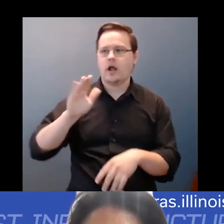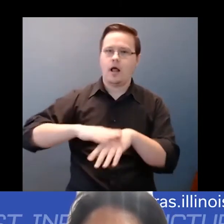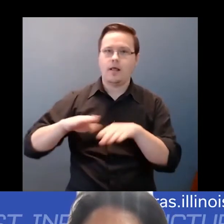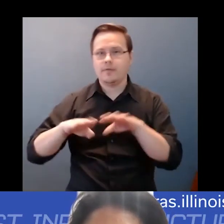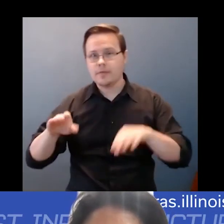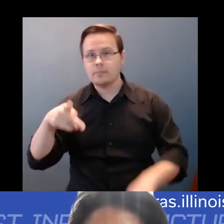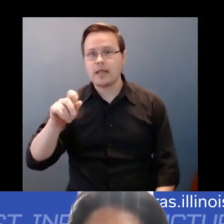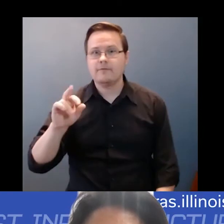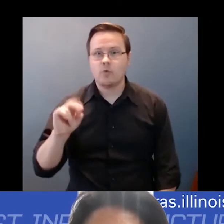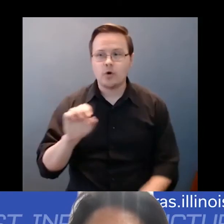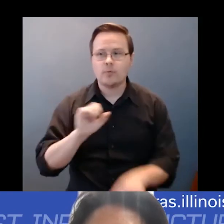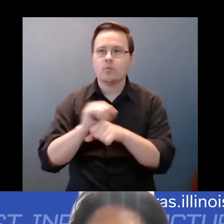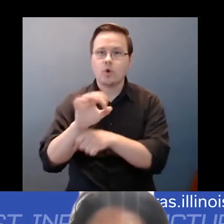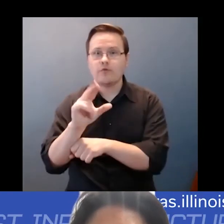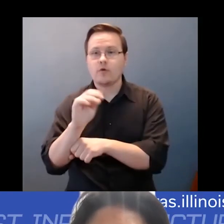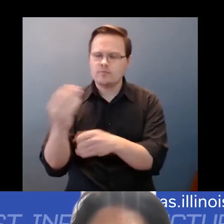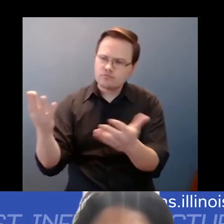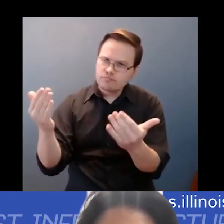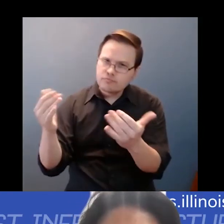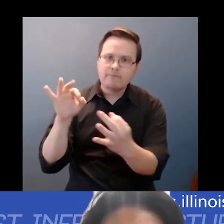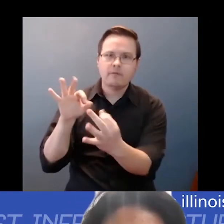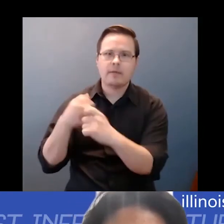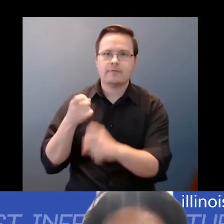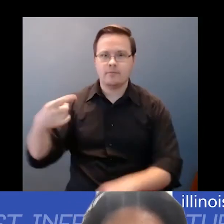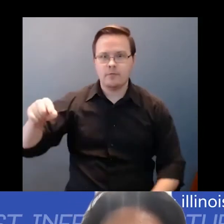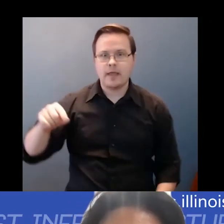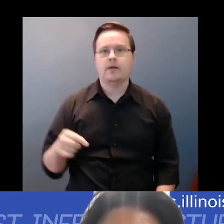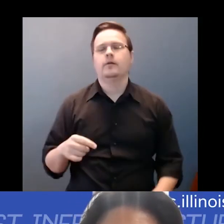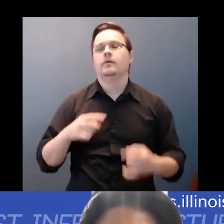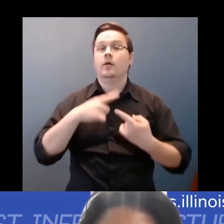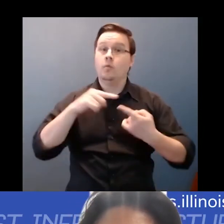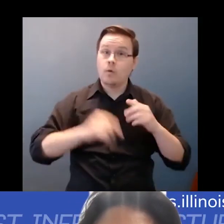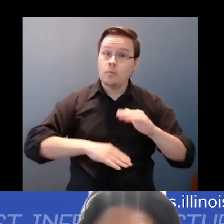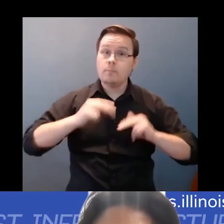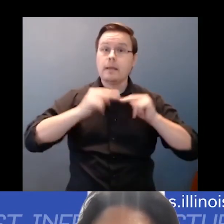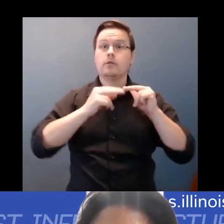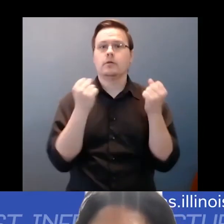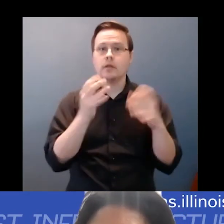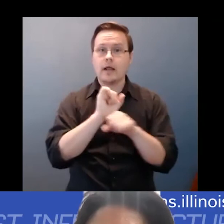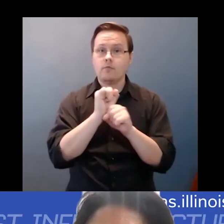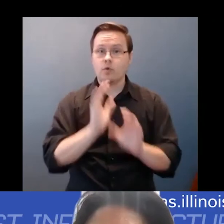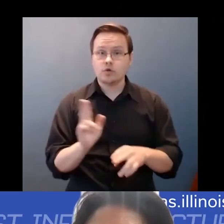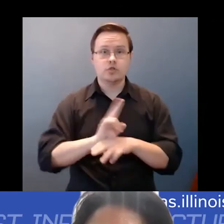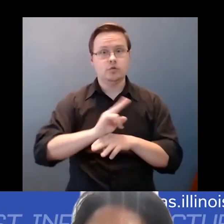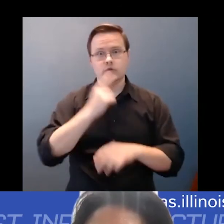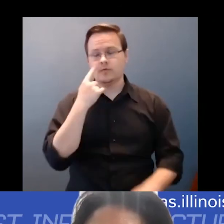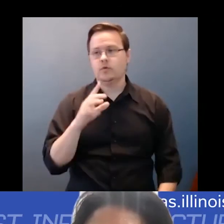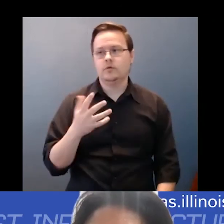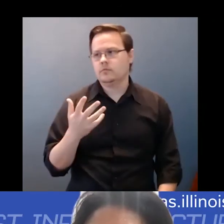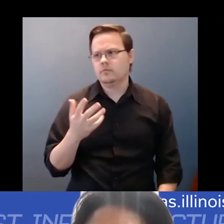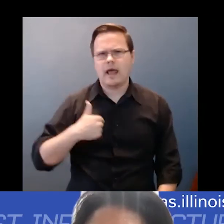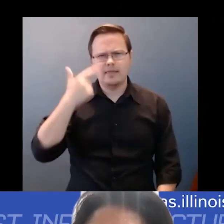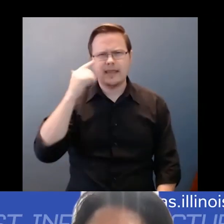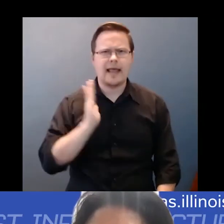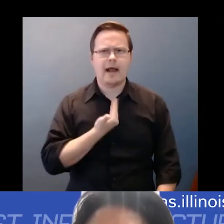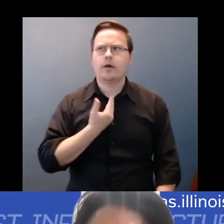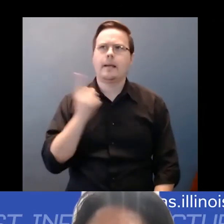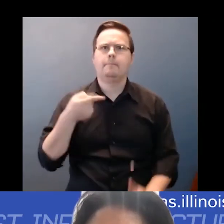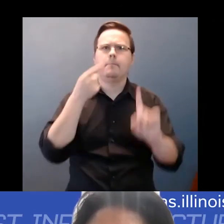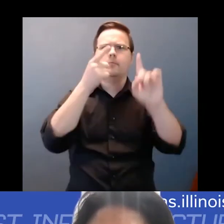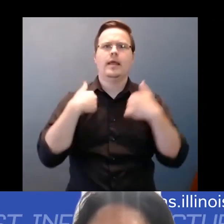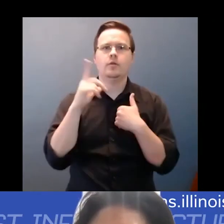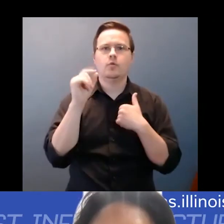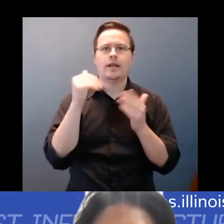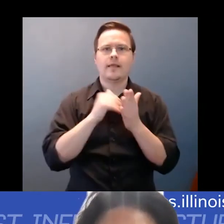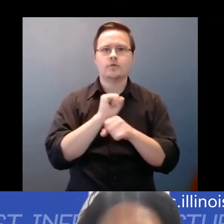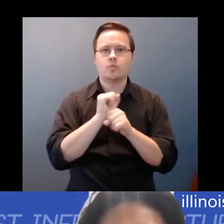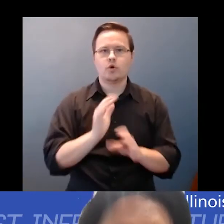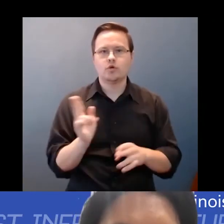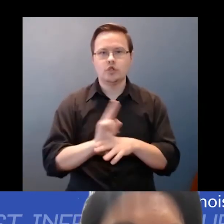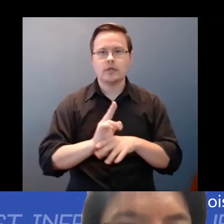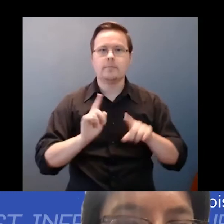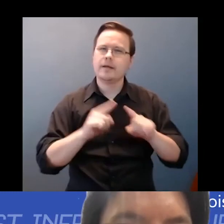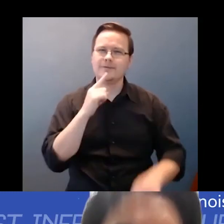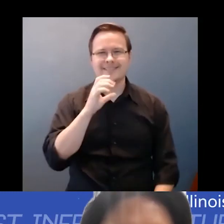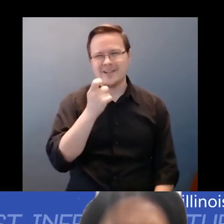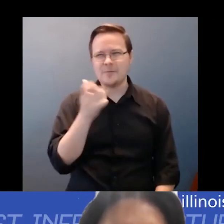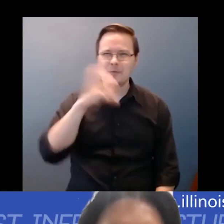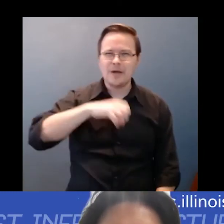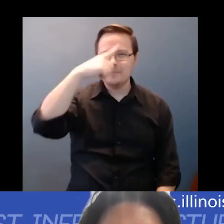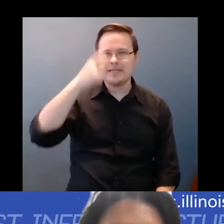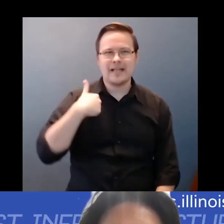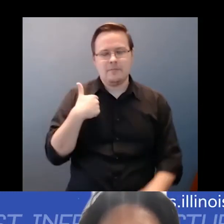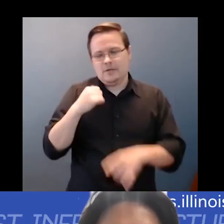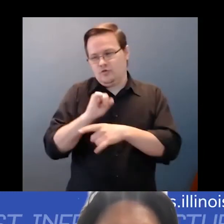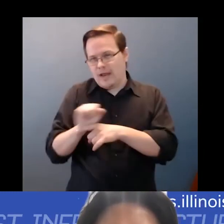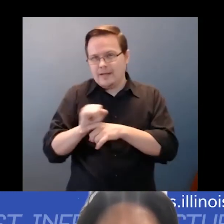is the Mechanical Turk platform and worker forums and solicited feedback there. And then when we built it a lot of workers did use it for quite like I think at our peak we had like 20,000 workers using it, but it was kind of weird because I felt like